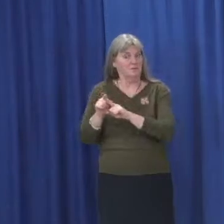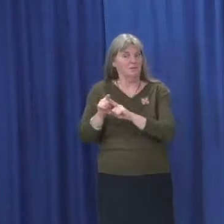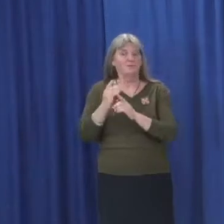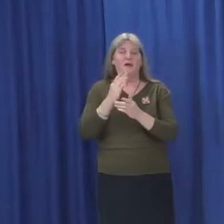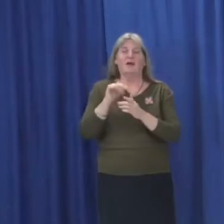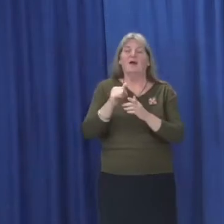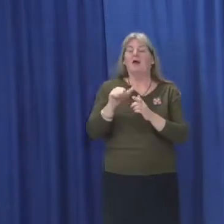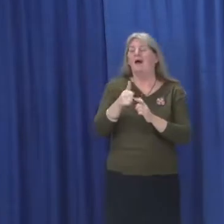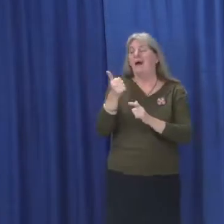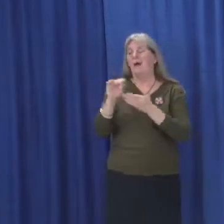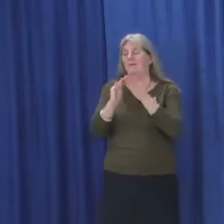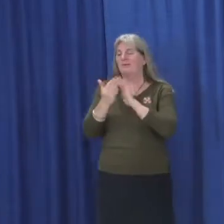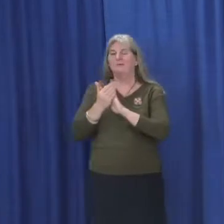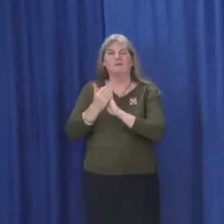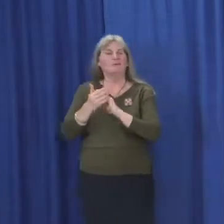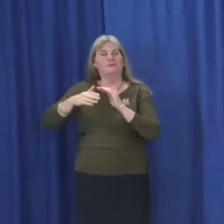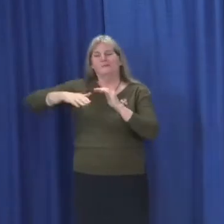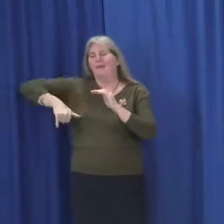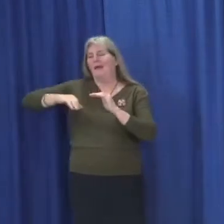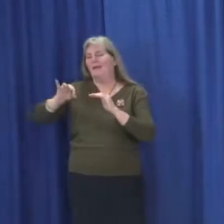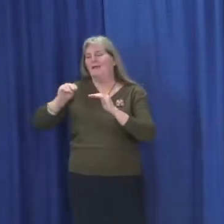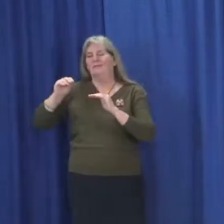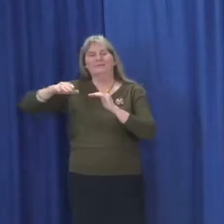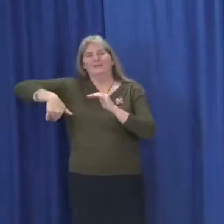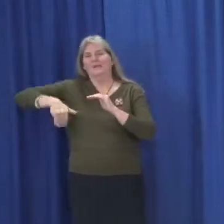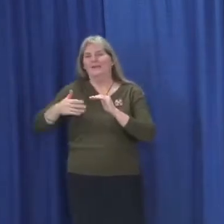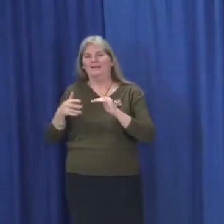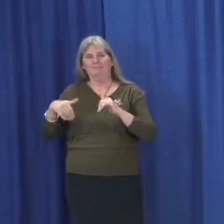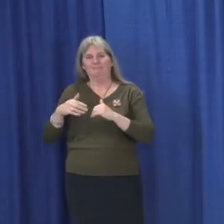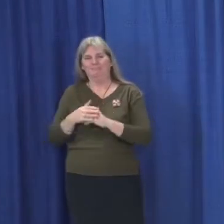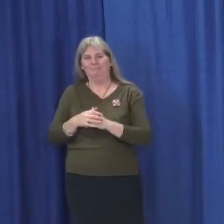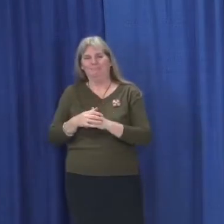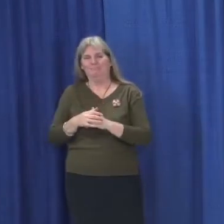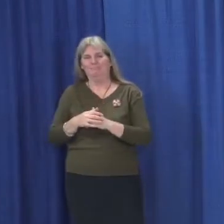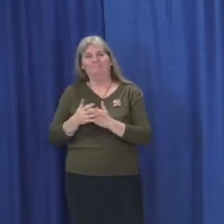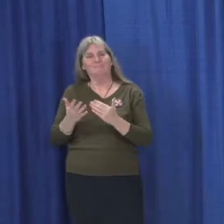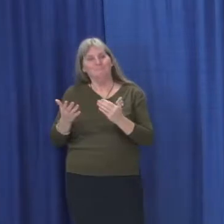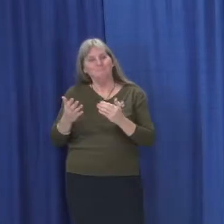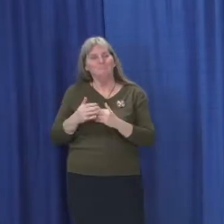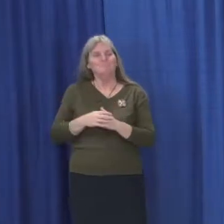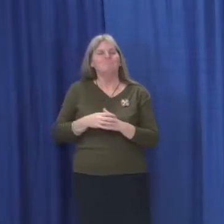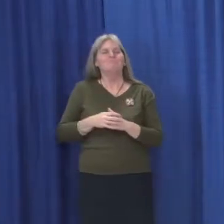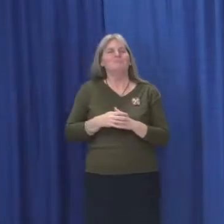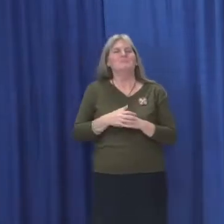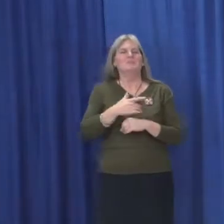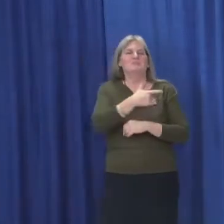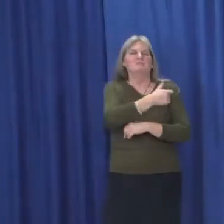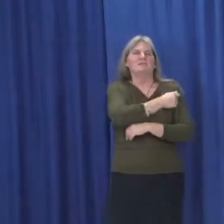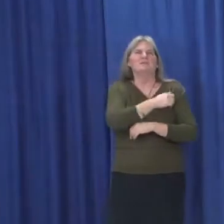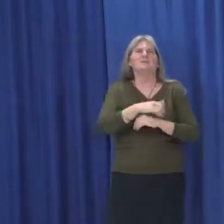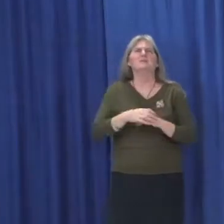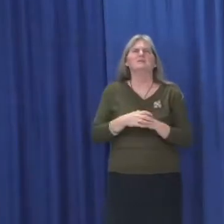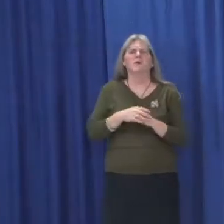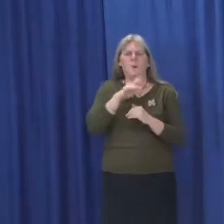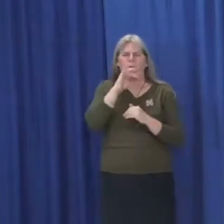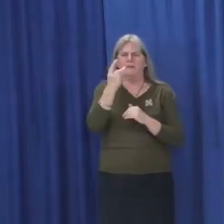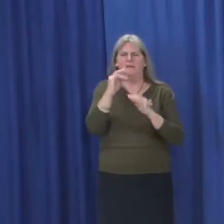communities but most have not reach the goal of 90 percent. Among those over the age of